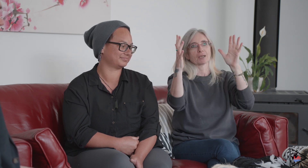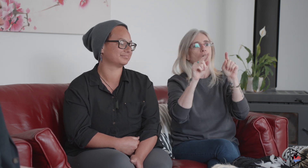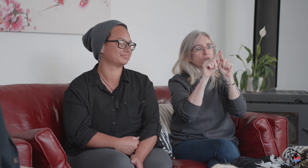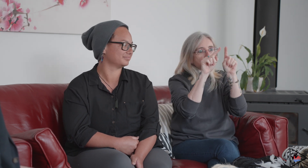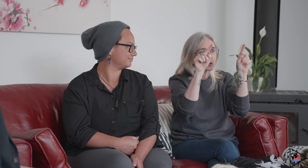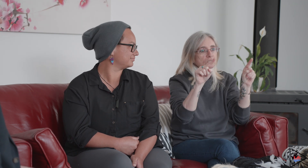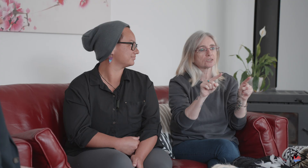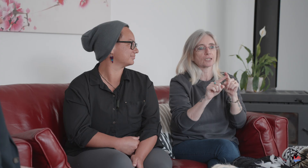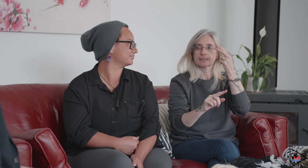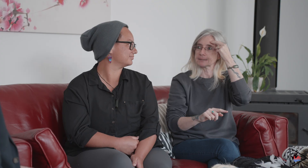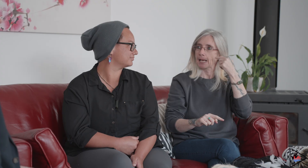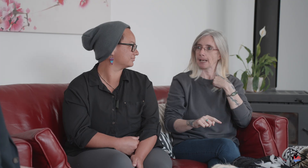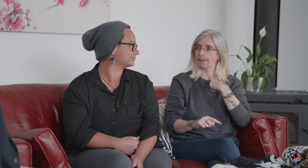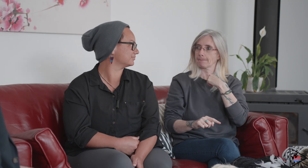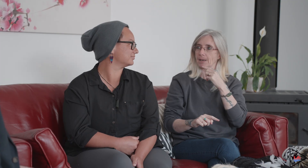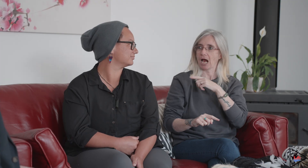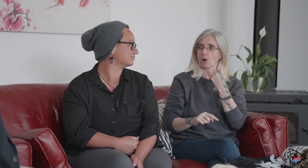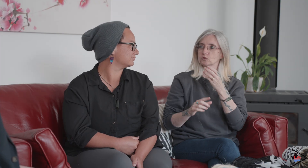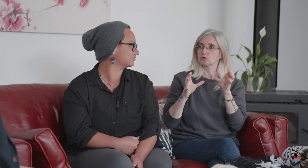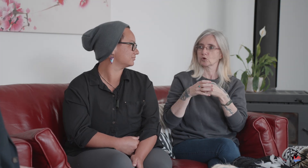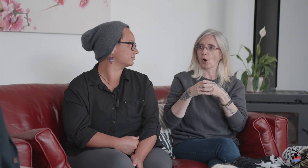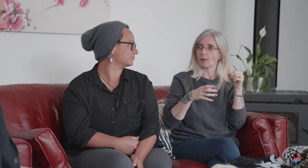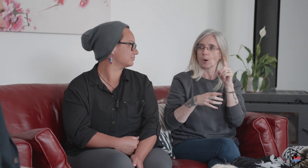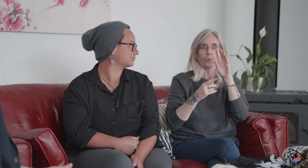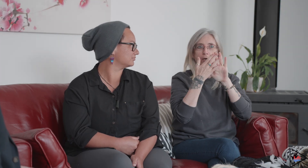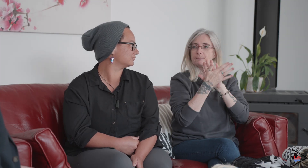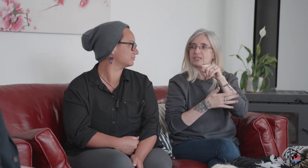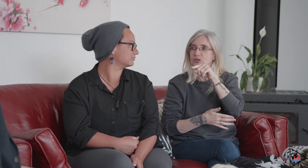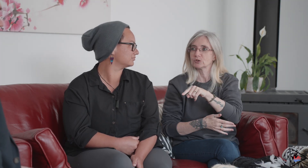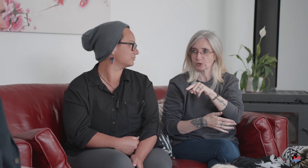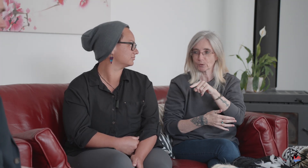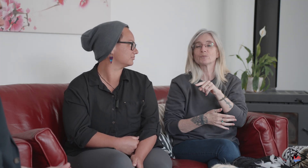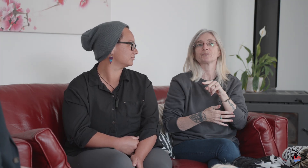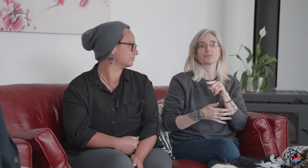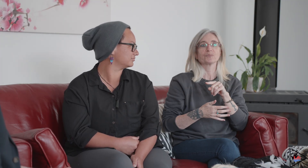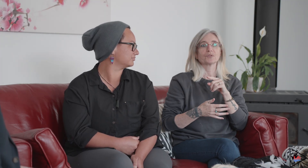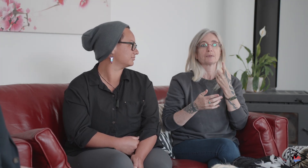a really welcoming and inspiring place to have our artwork I think on the wall and